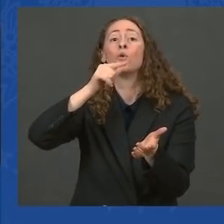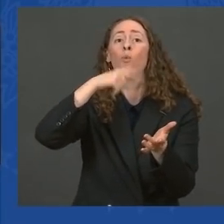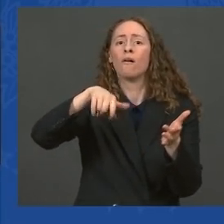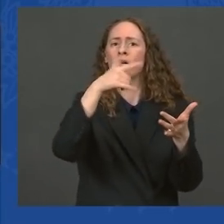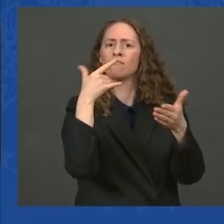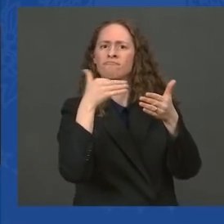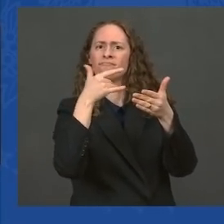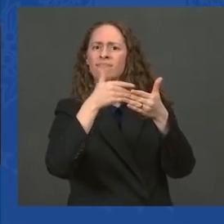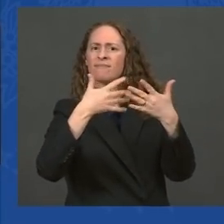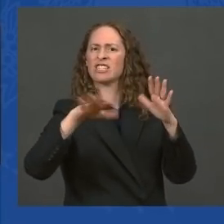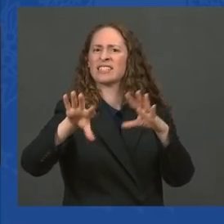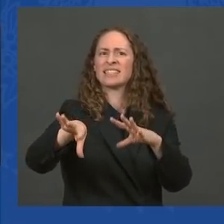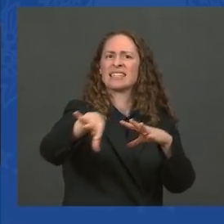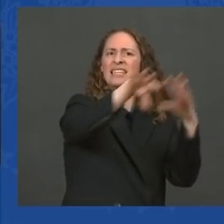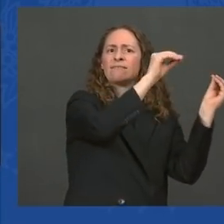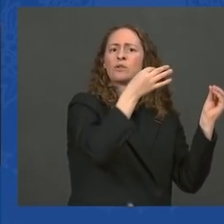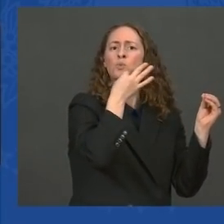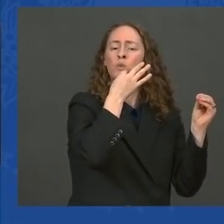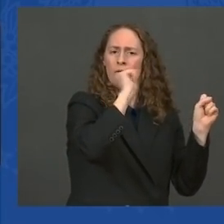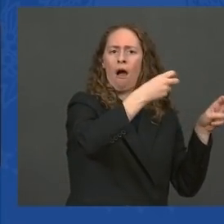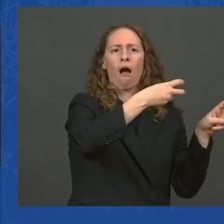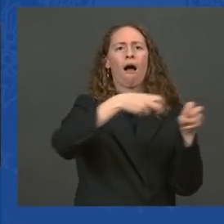to continue their service to each other and to our nation.